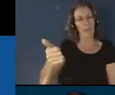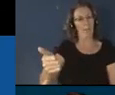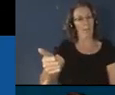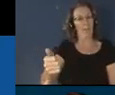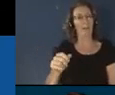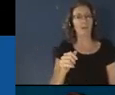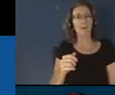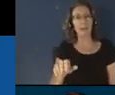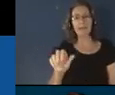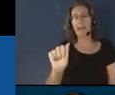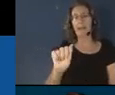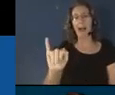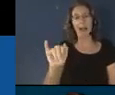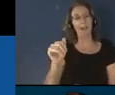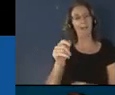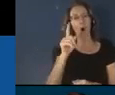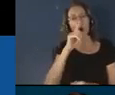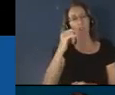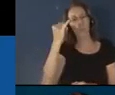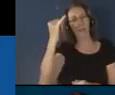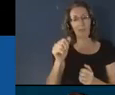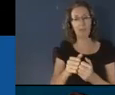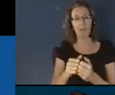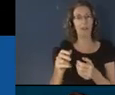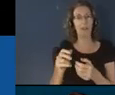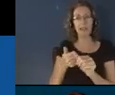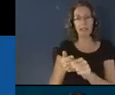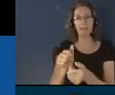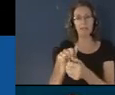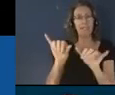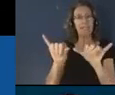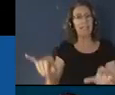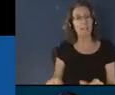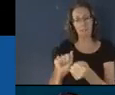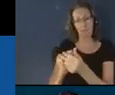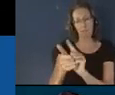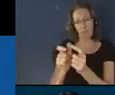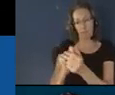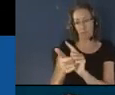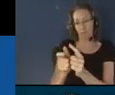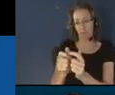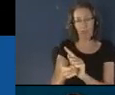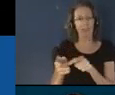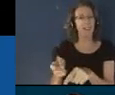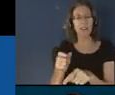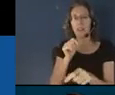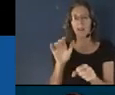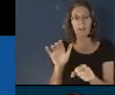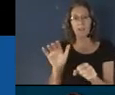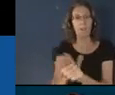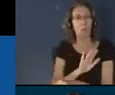intelligence, it's a logarithm that works it's not necessarily foolproof so just remember that.